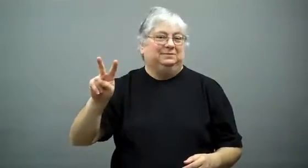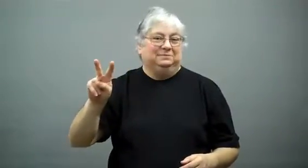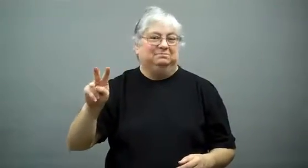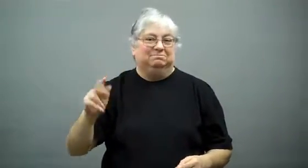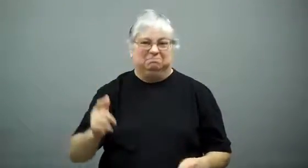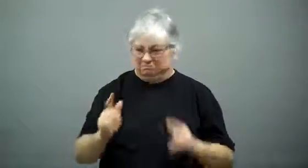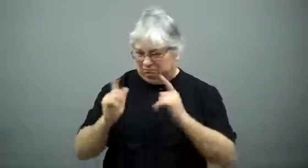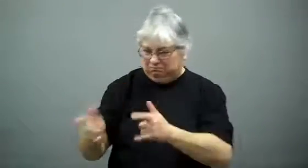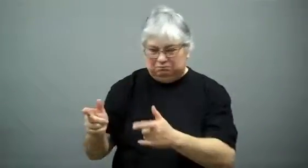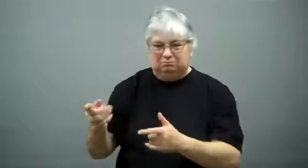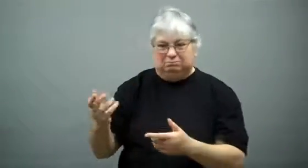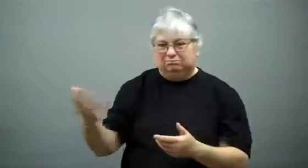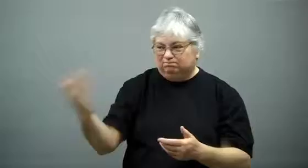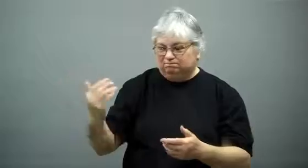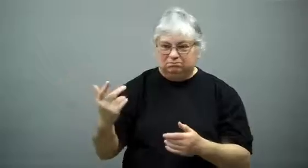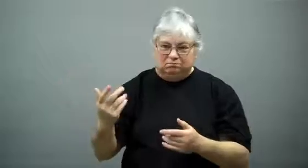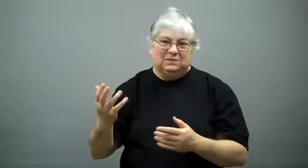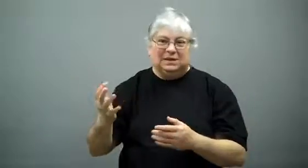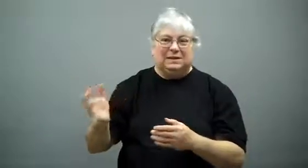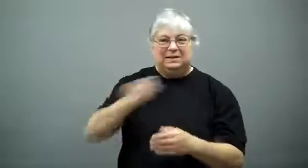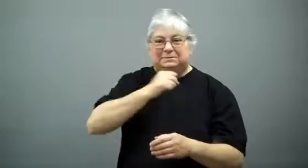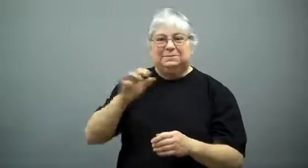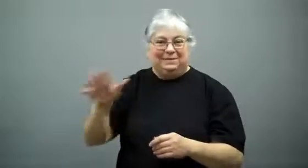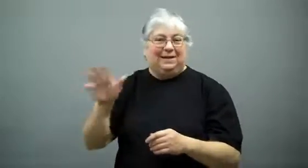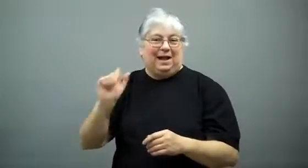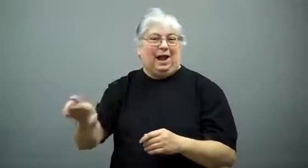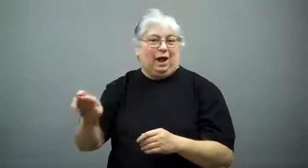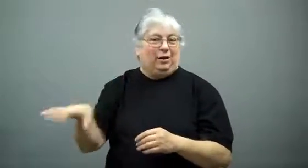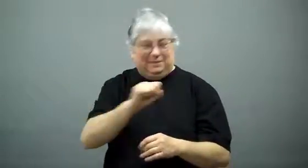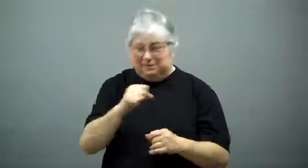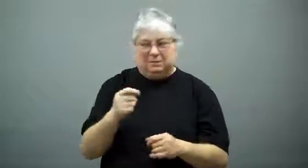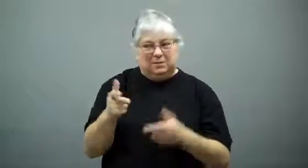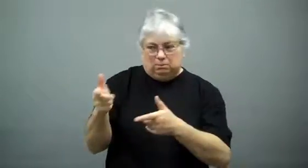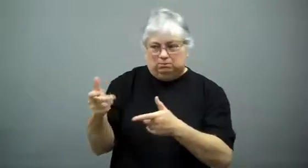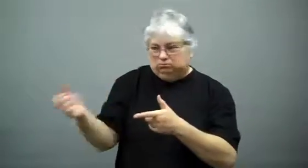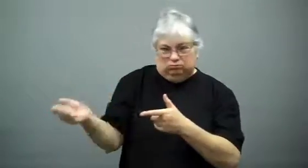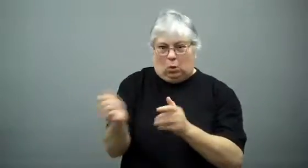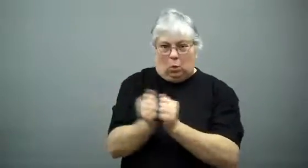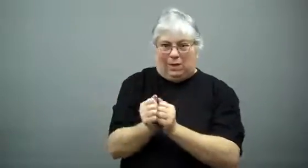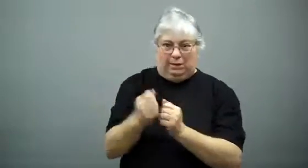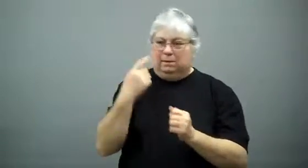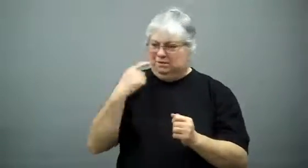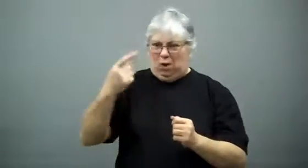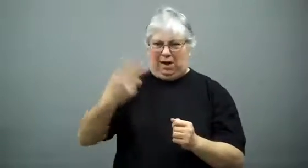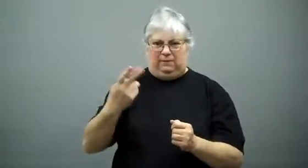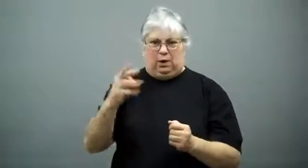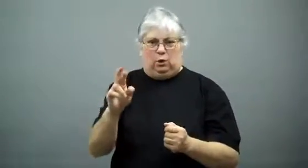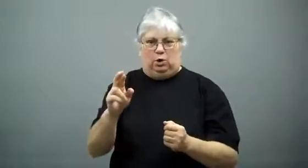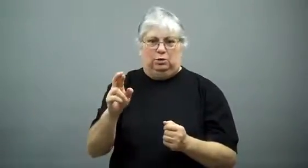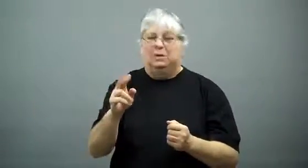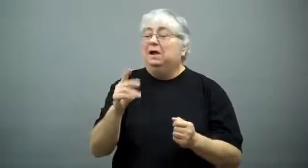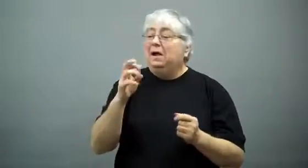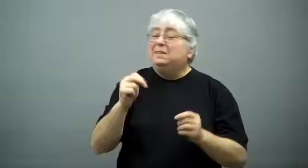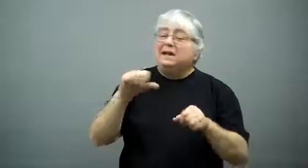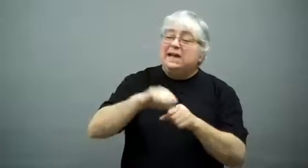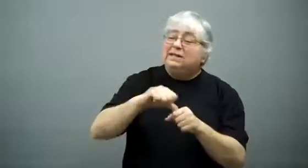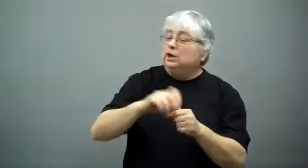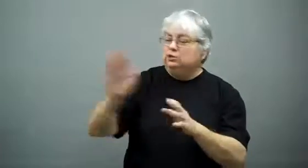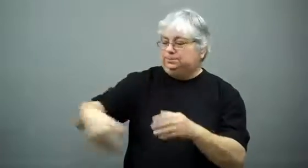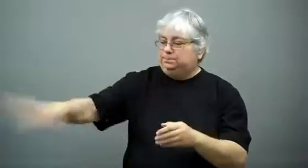He was held at gunpoint for a half hour.